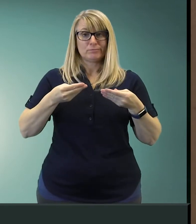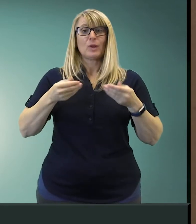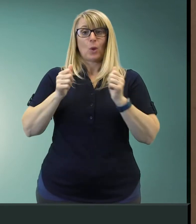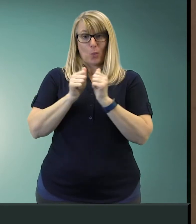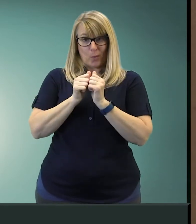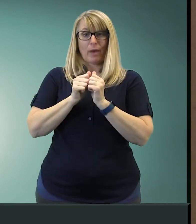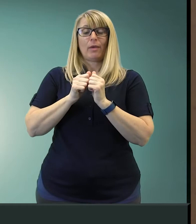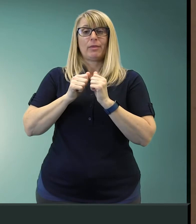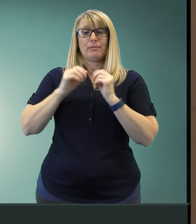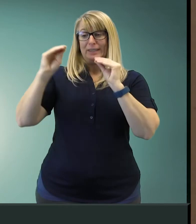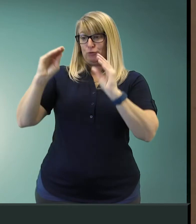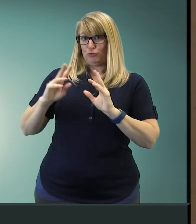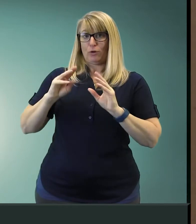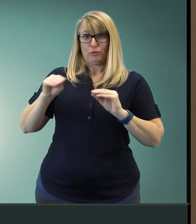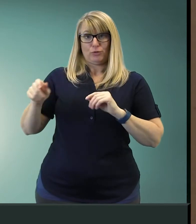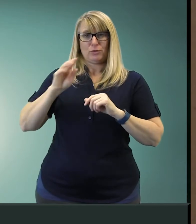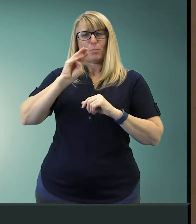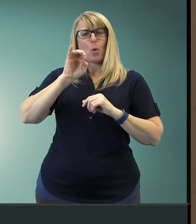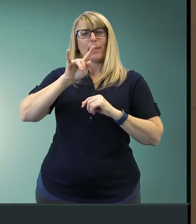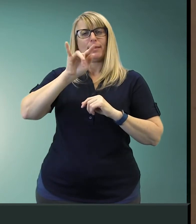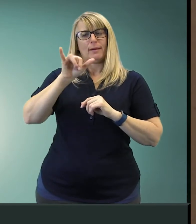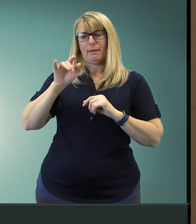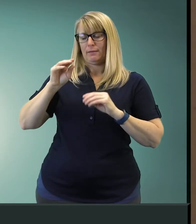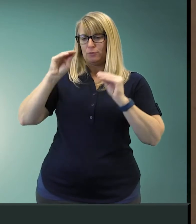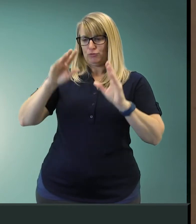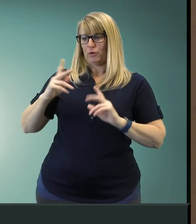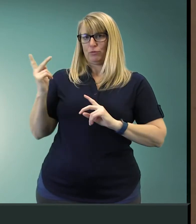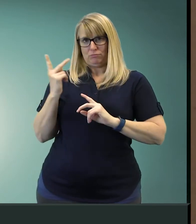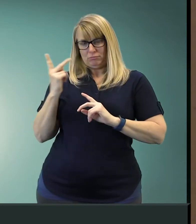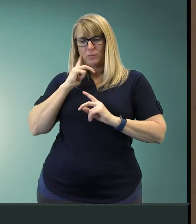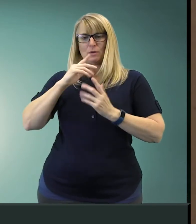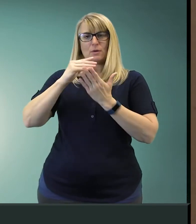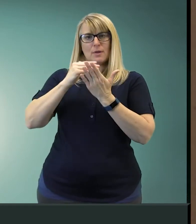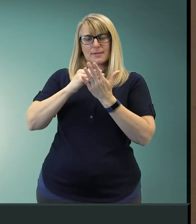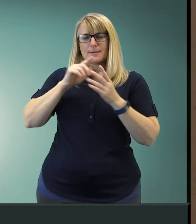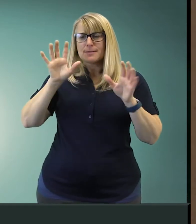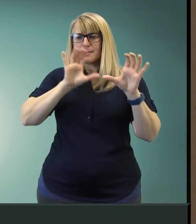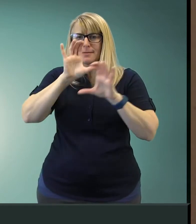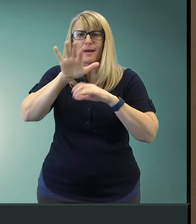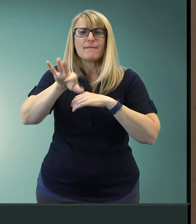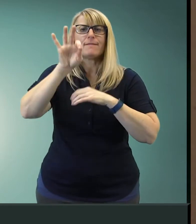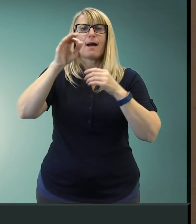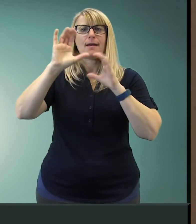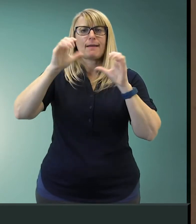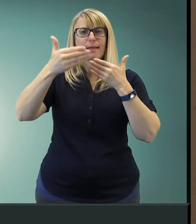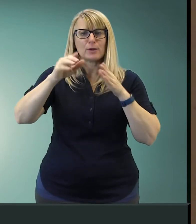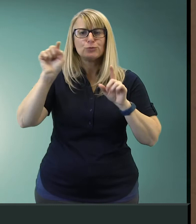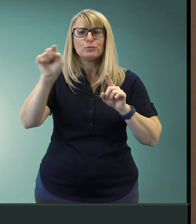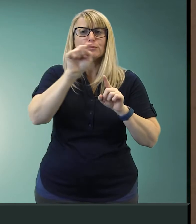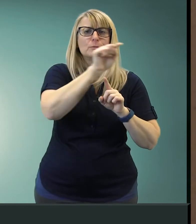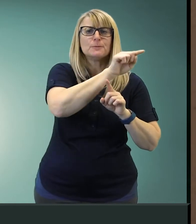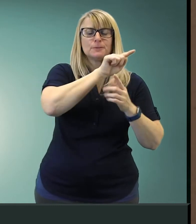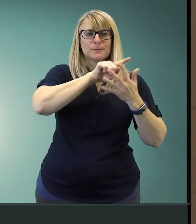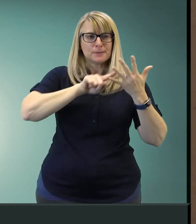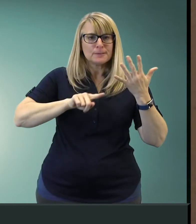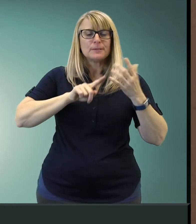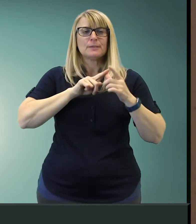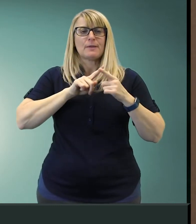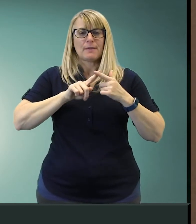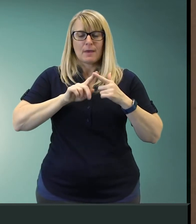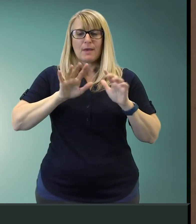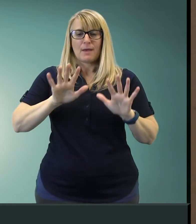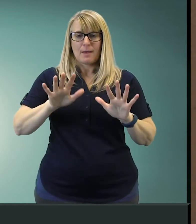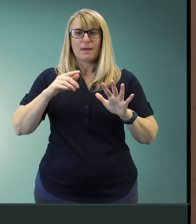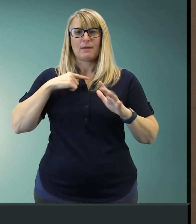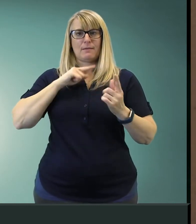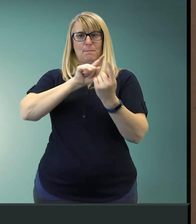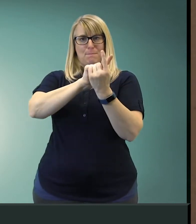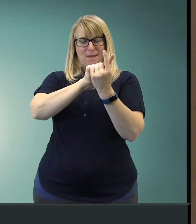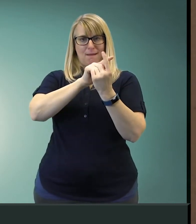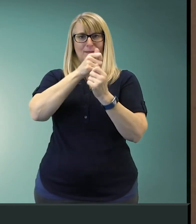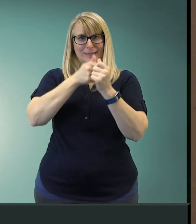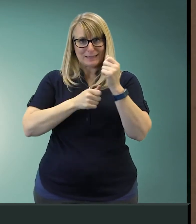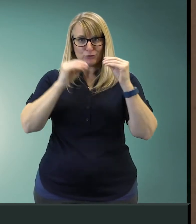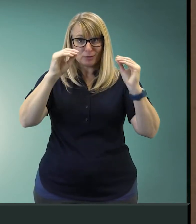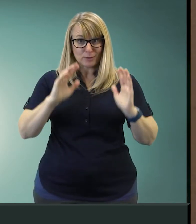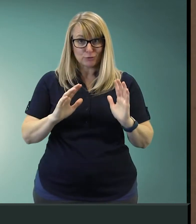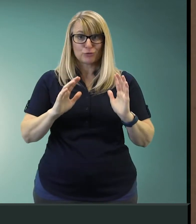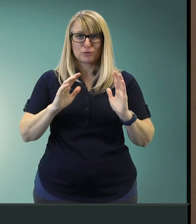and my mobility instructor. We did a lesson to find all my classes. Then I met with all my teachers